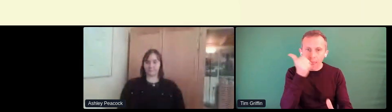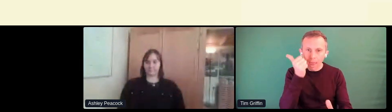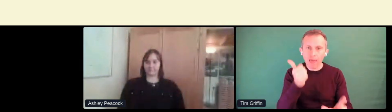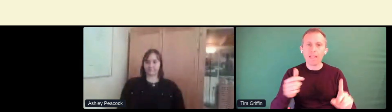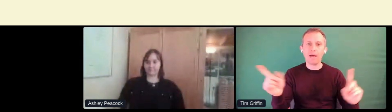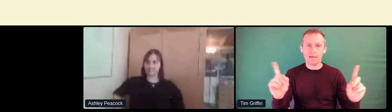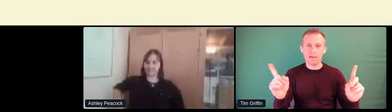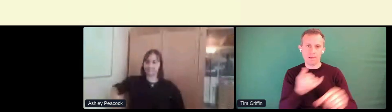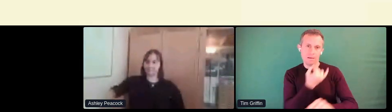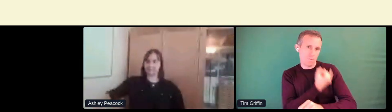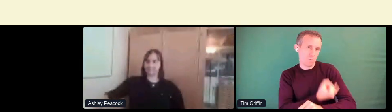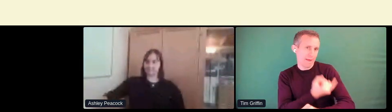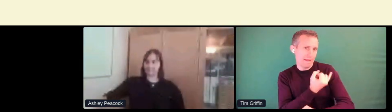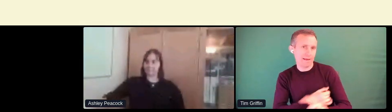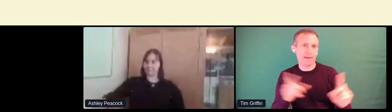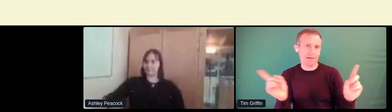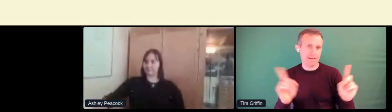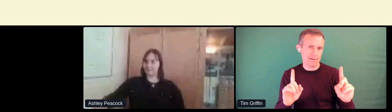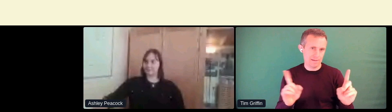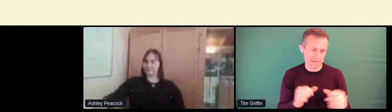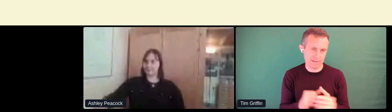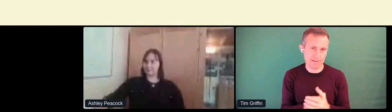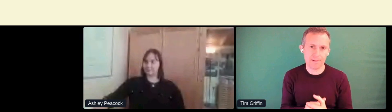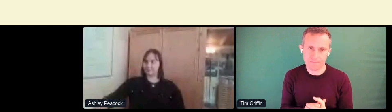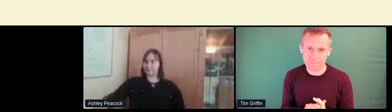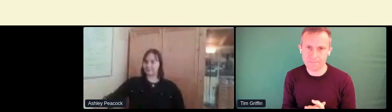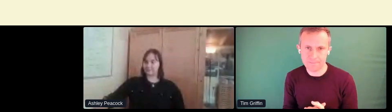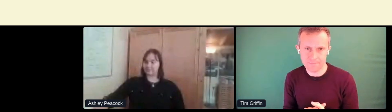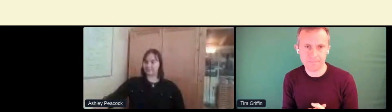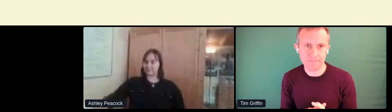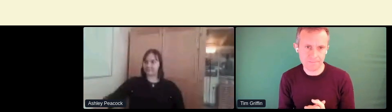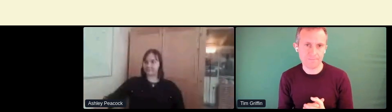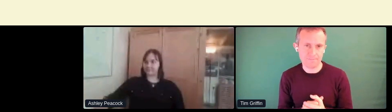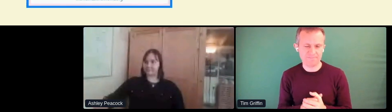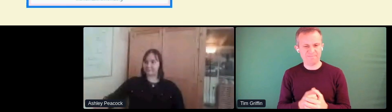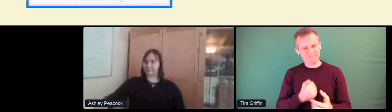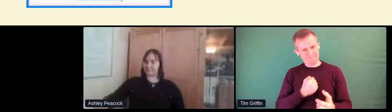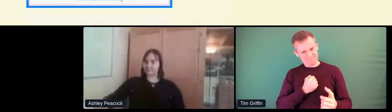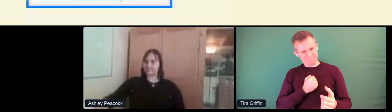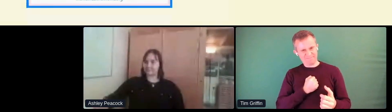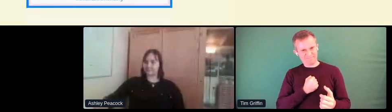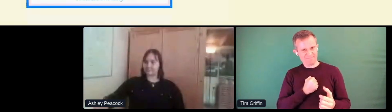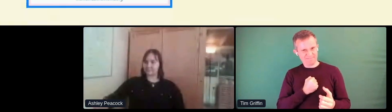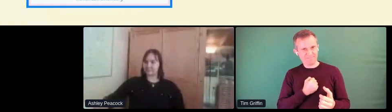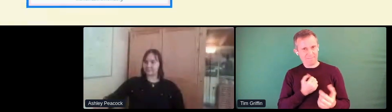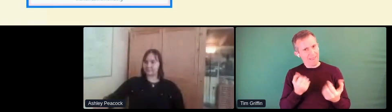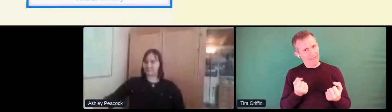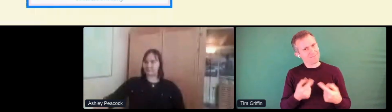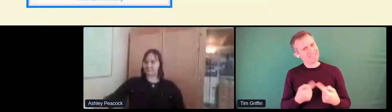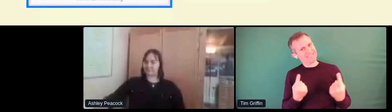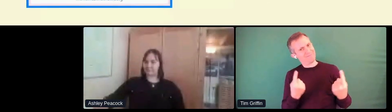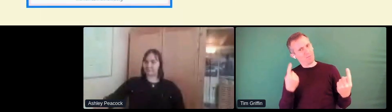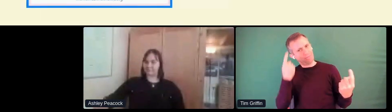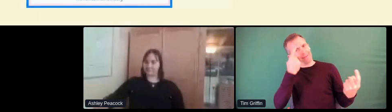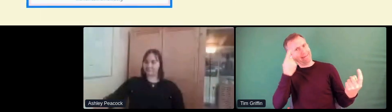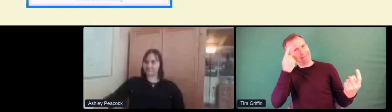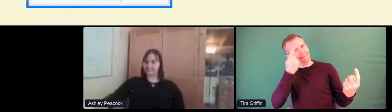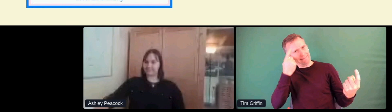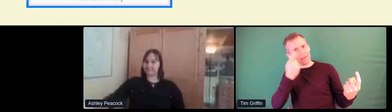we can communicate our differences in thinking and being is using the Spoon and Fork theories.